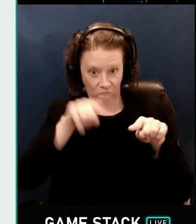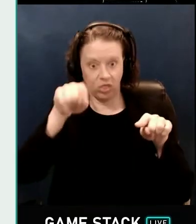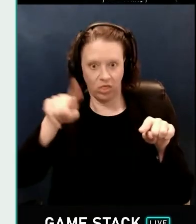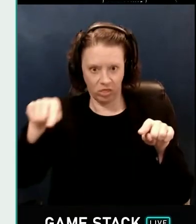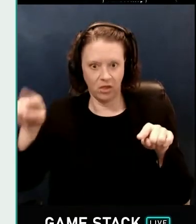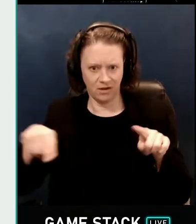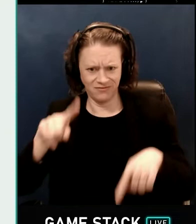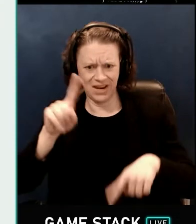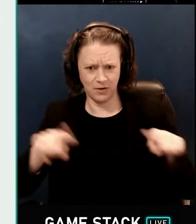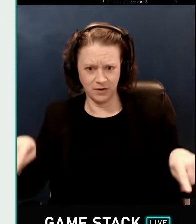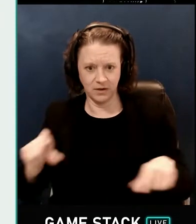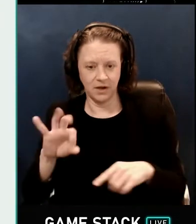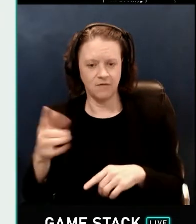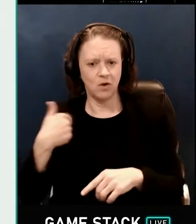more precise API's to talk about.